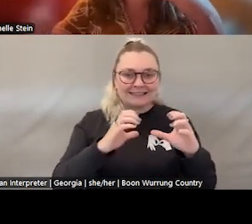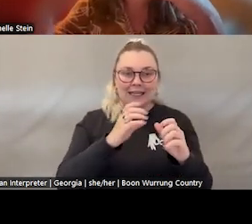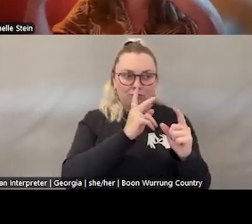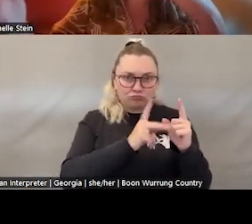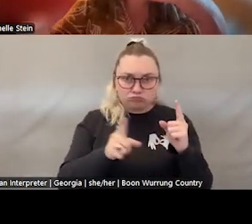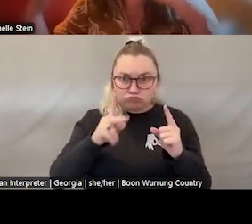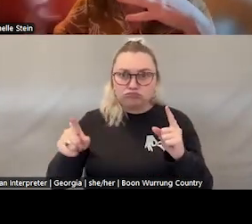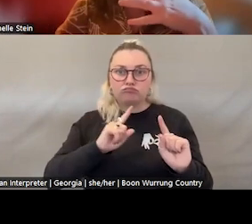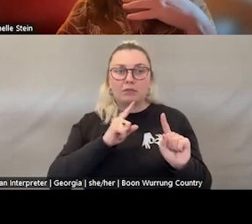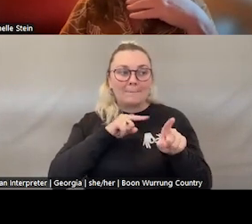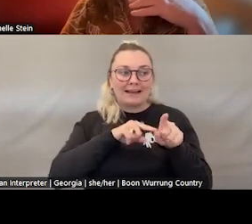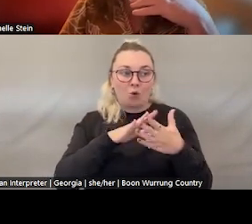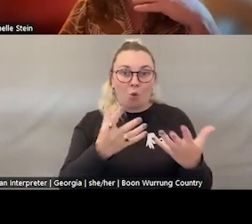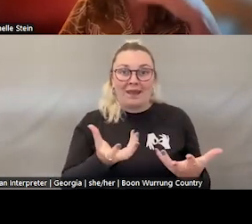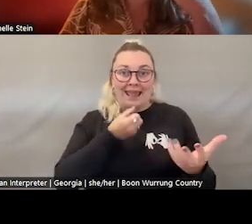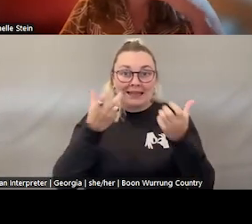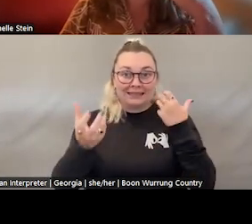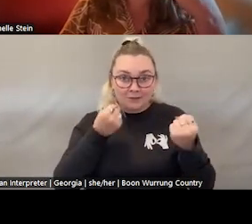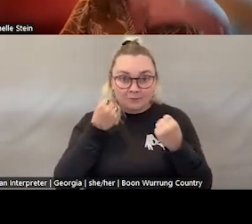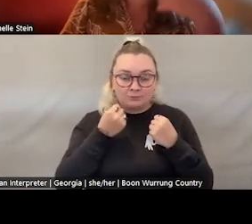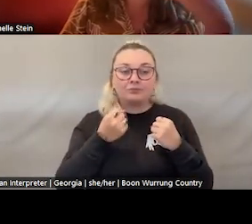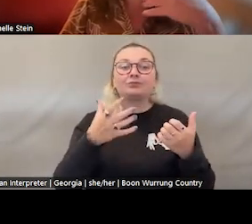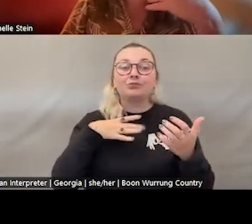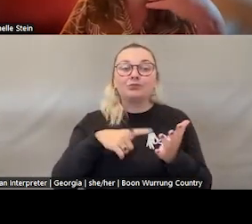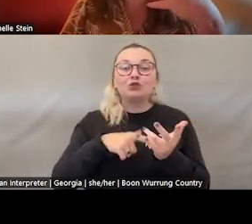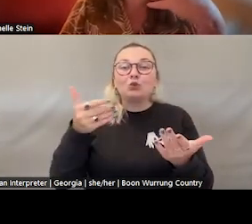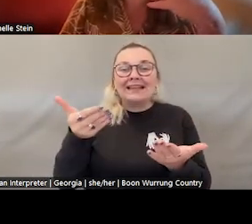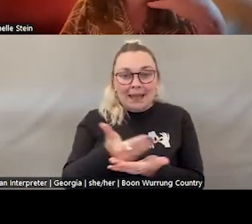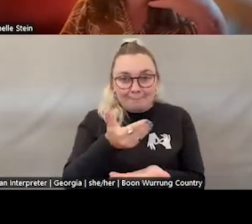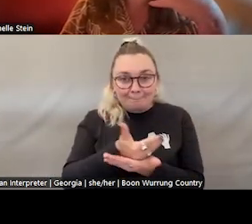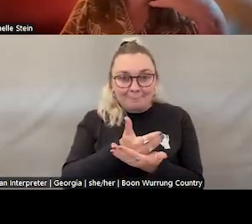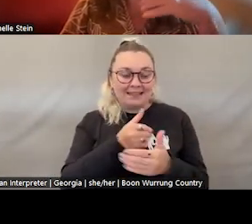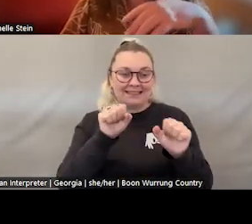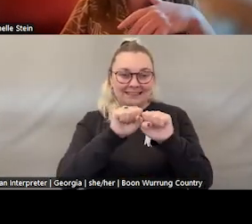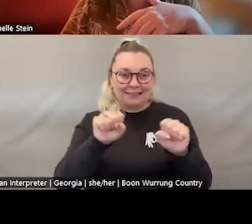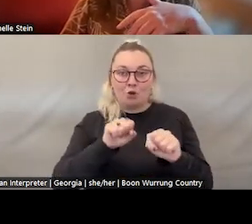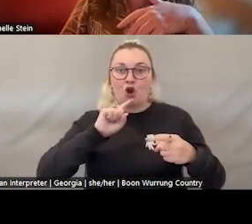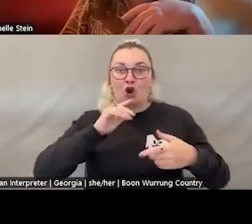what comes out of it. We want to keep the system going and keep it sustainable.